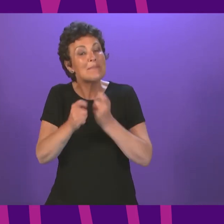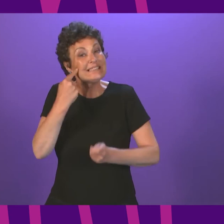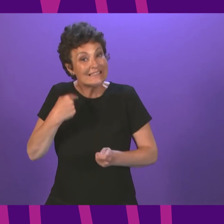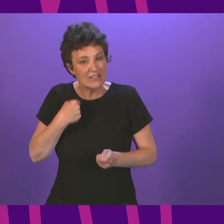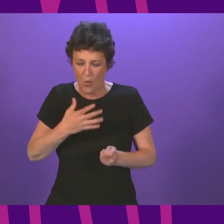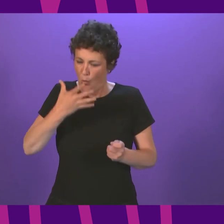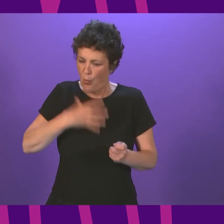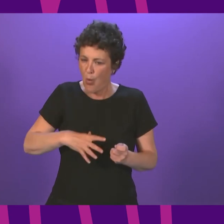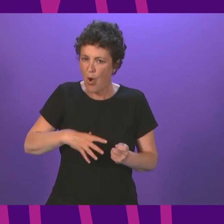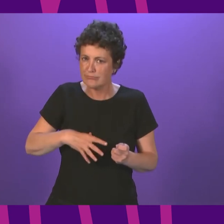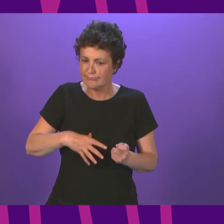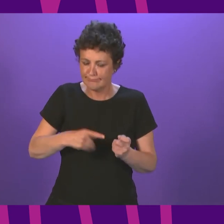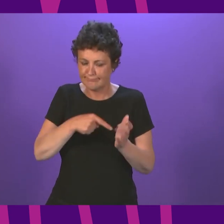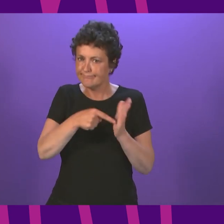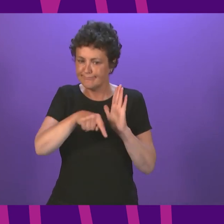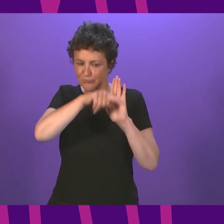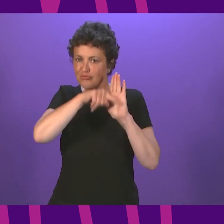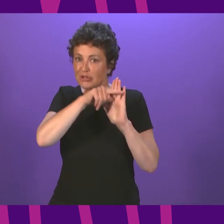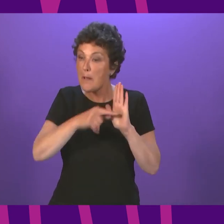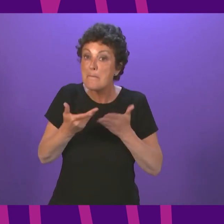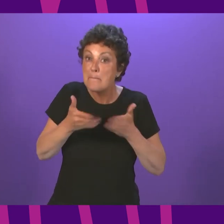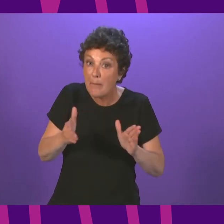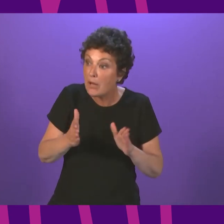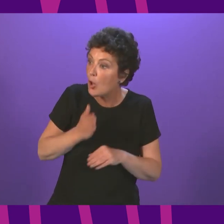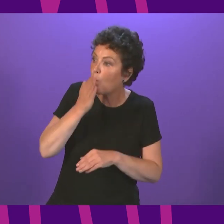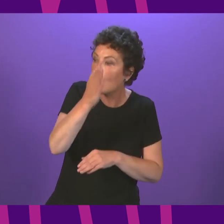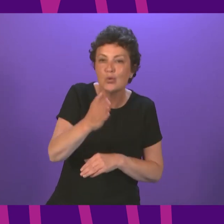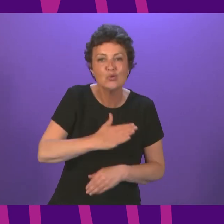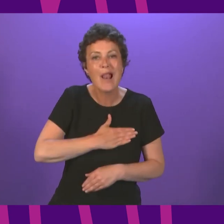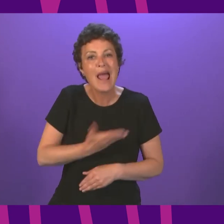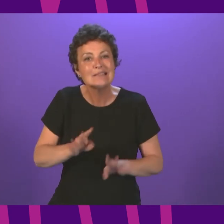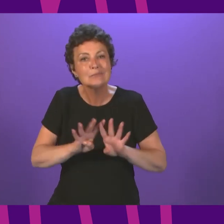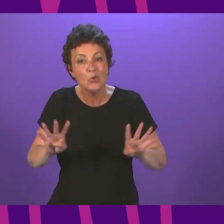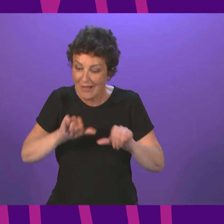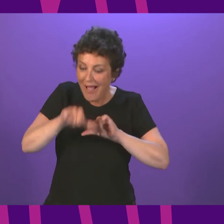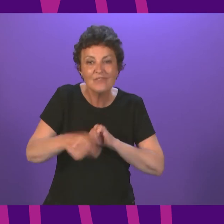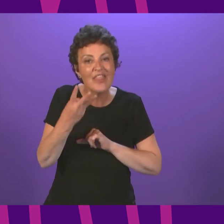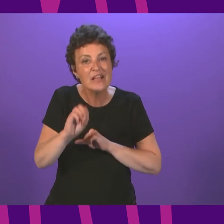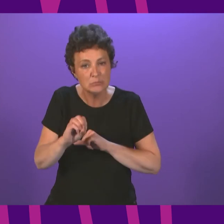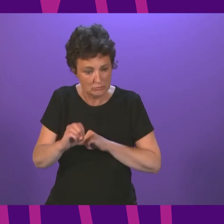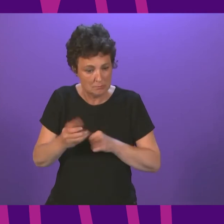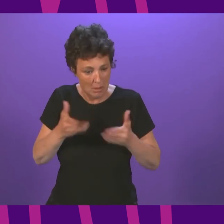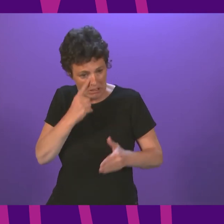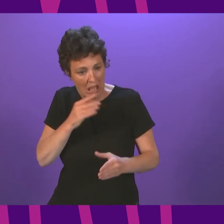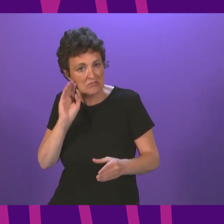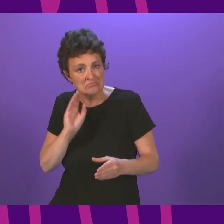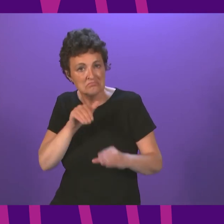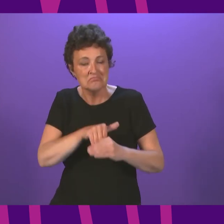to go to when the scheme finishes, so there are considerable financial uncertainties ahead. We know that eviction orders are currently appearing in sheriff courts across Scotland;